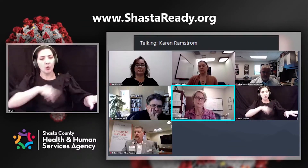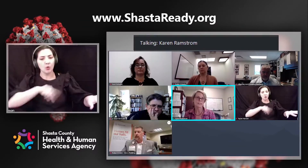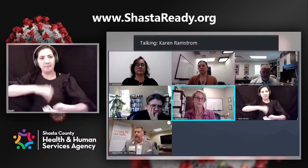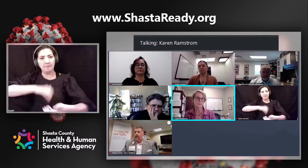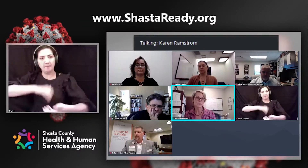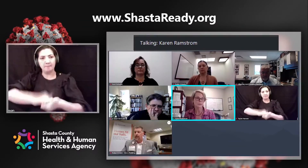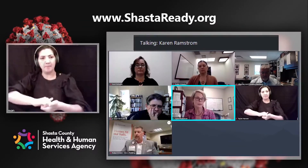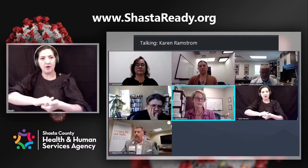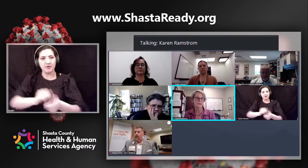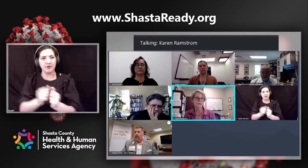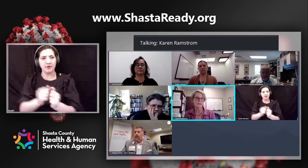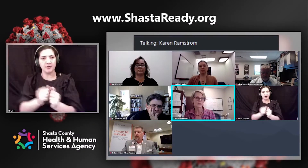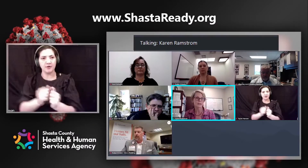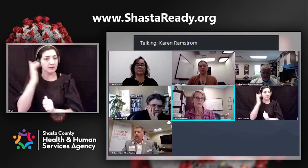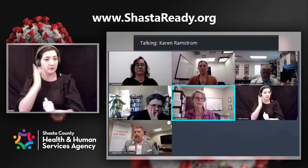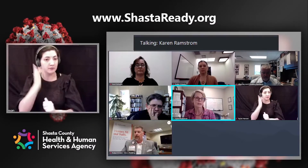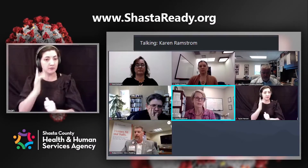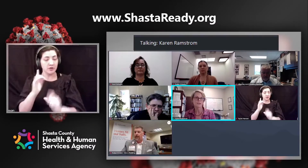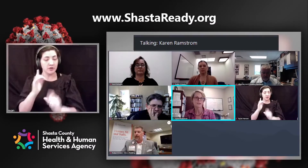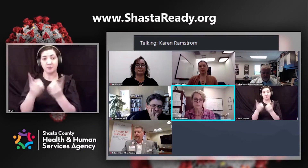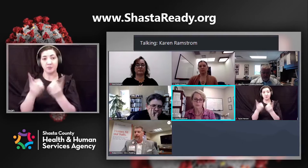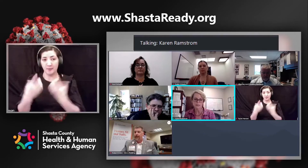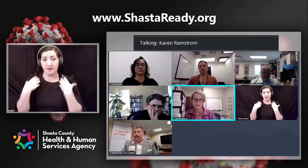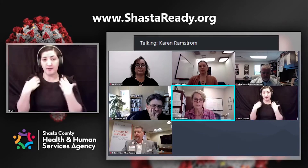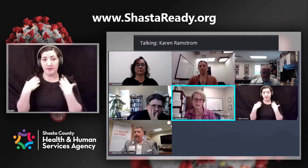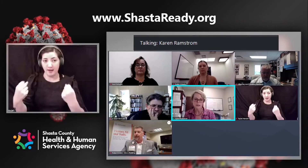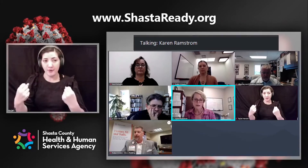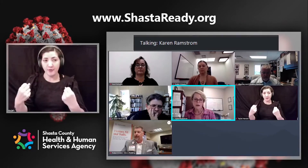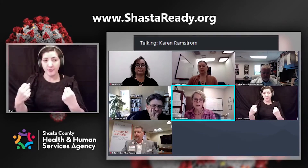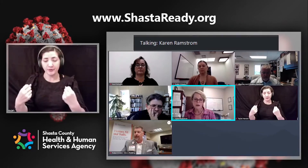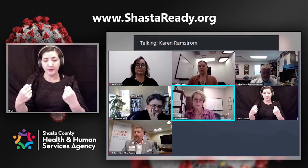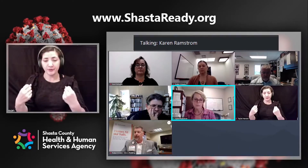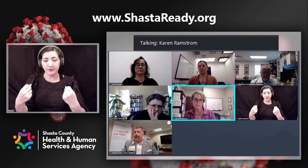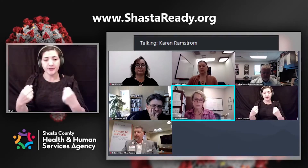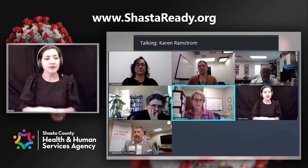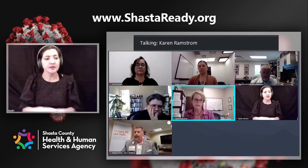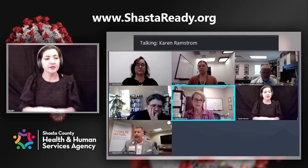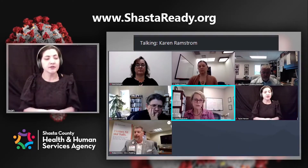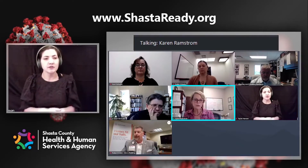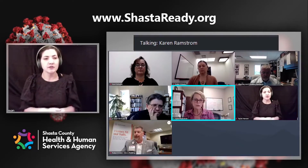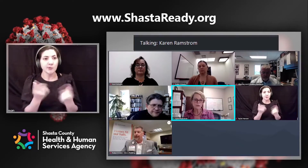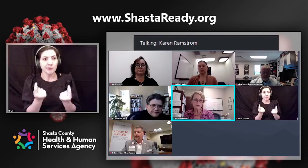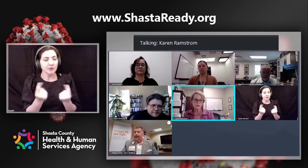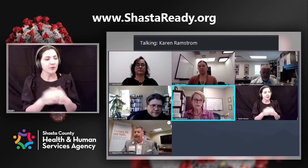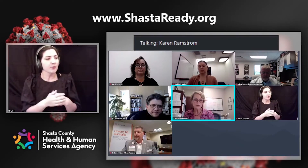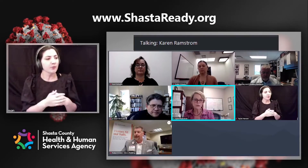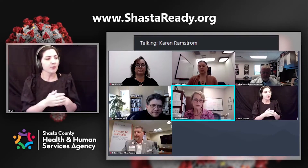to submit specimens to them for whole genome sequencing. We're particularly focusing on